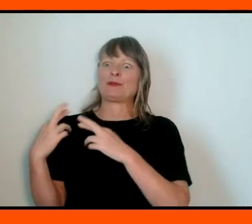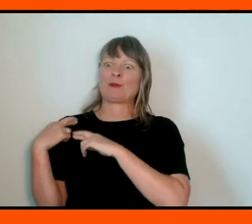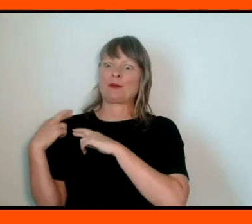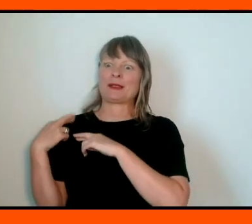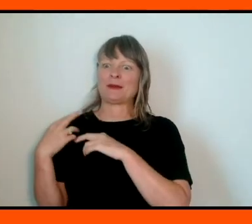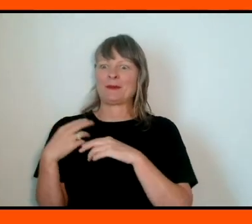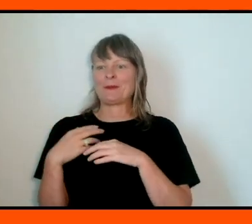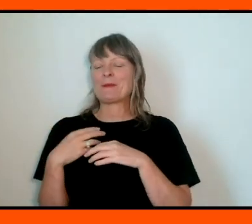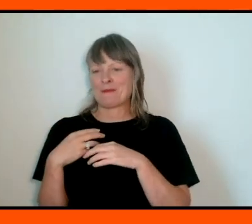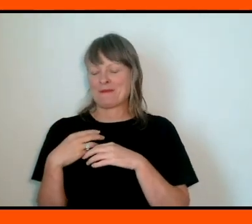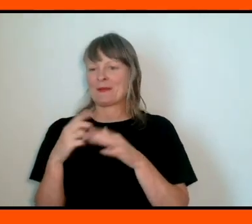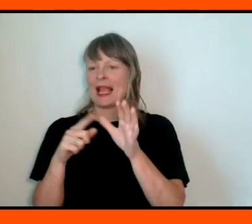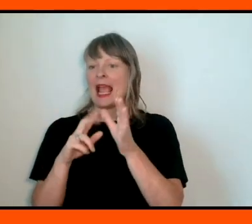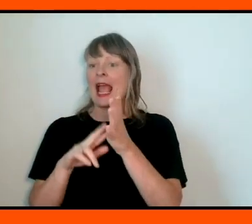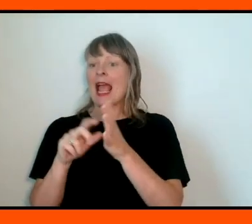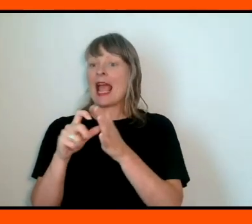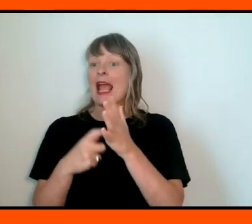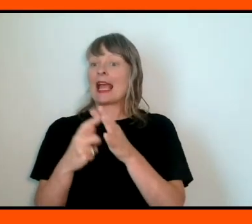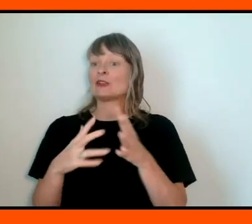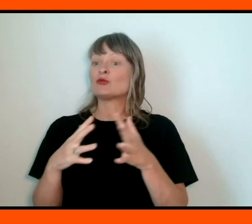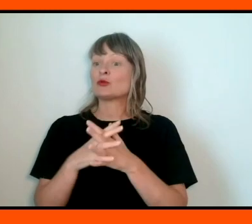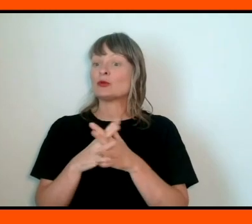Andrew, you talked a lot about the submission process.